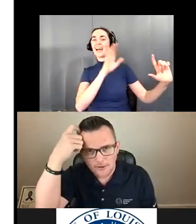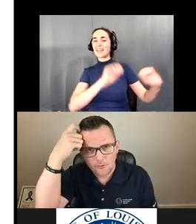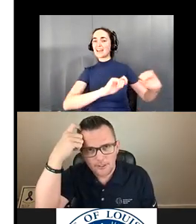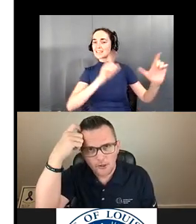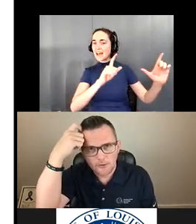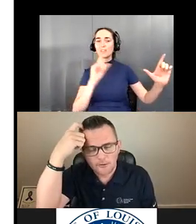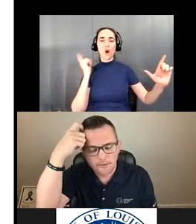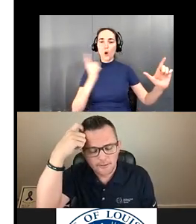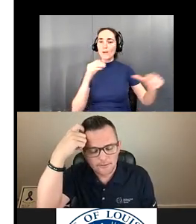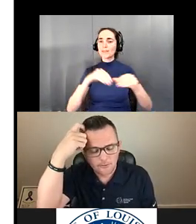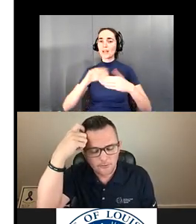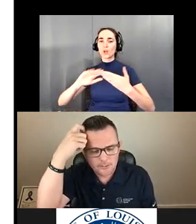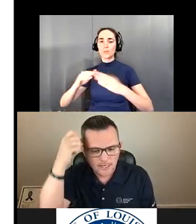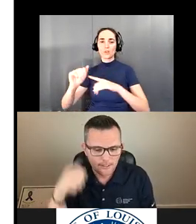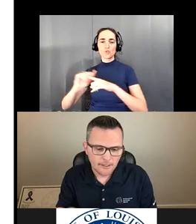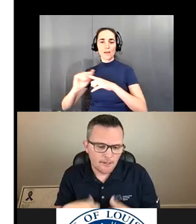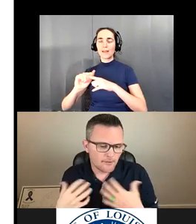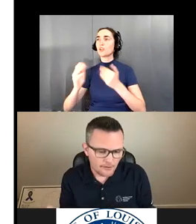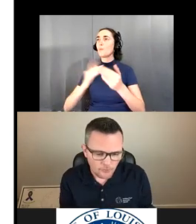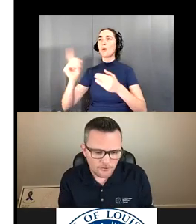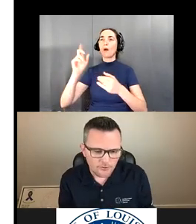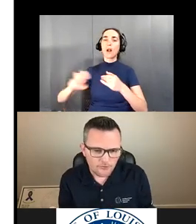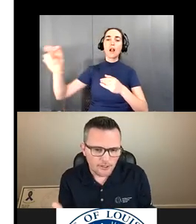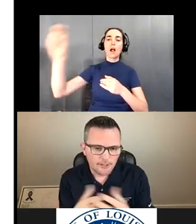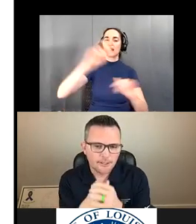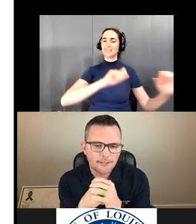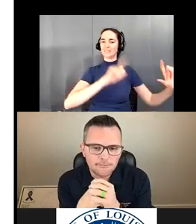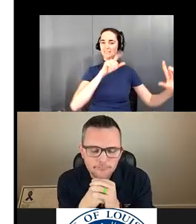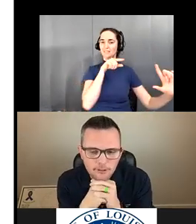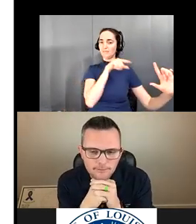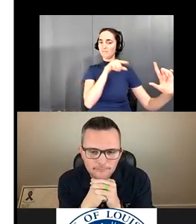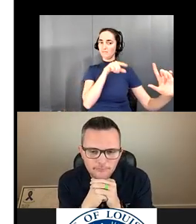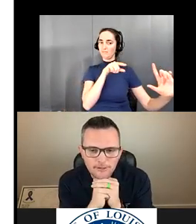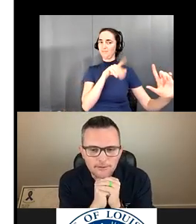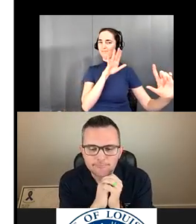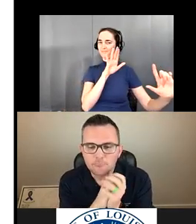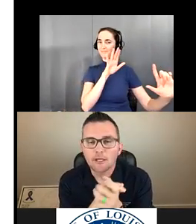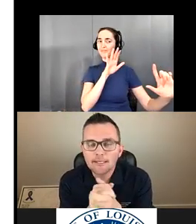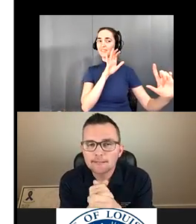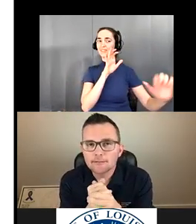wherever we go and in Louisiana. 15:37:48 They have we've been very, very blessed